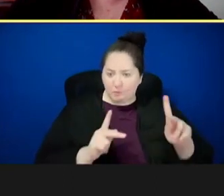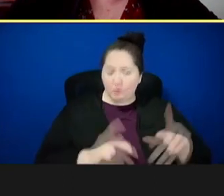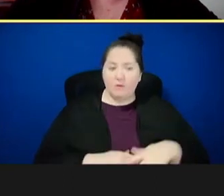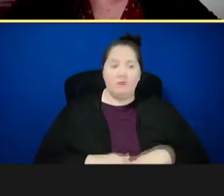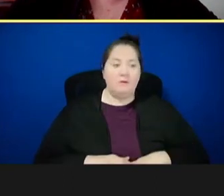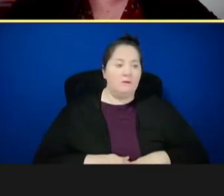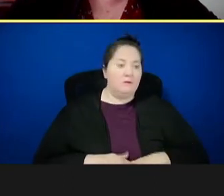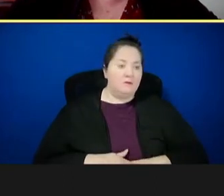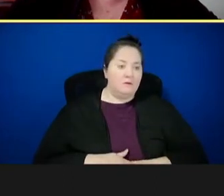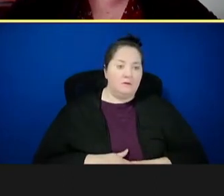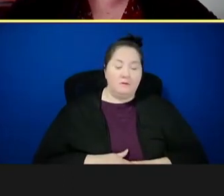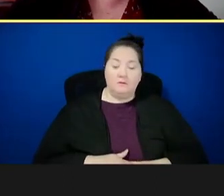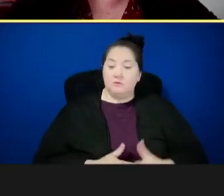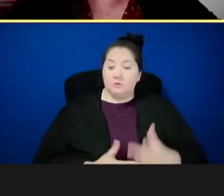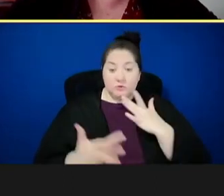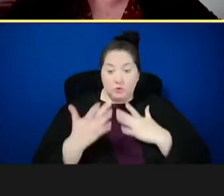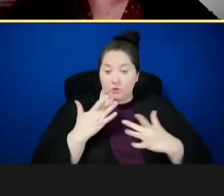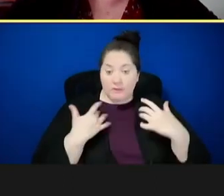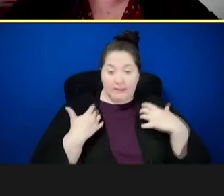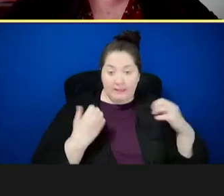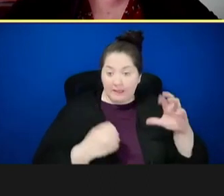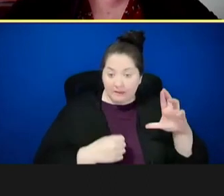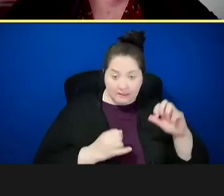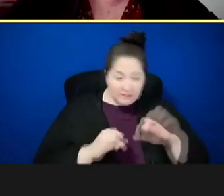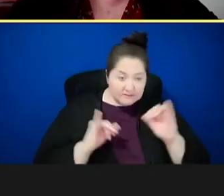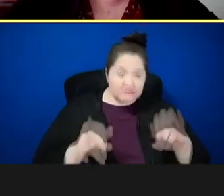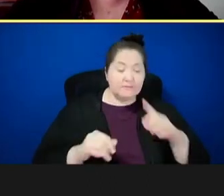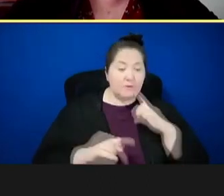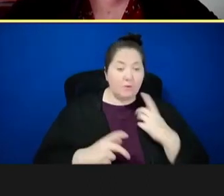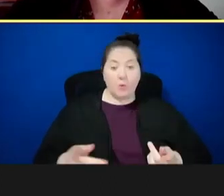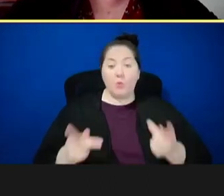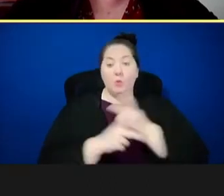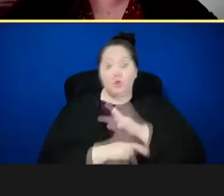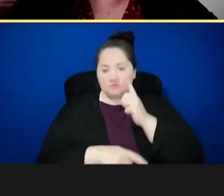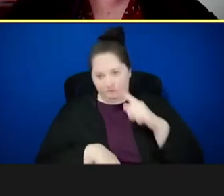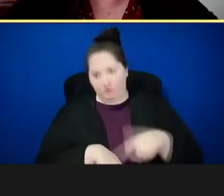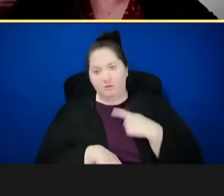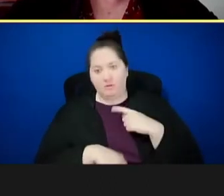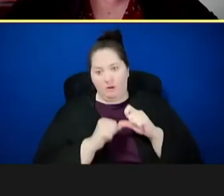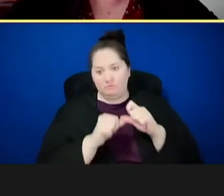the health care system certainly exists and is exacerbated in long-term care specifically. Those